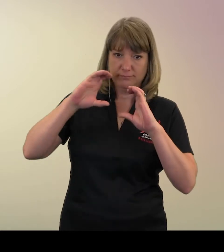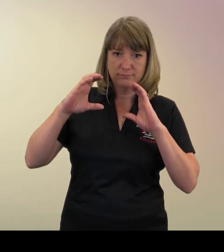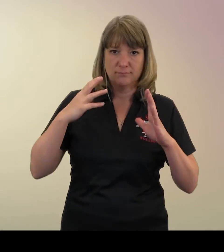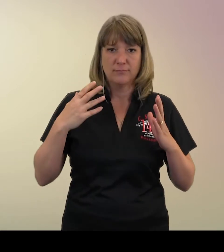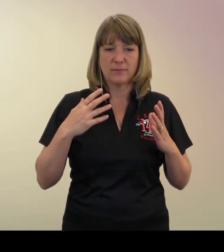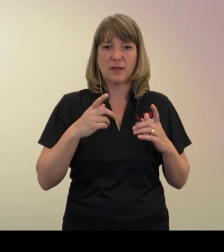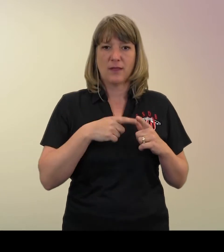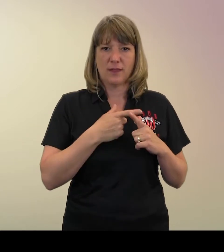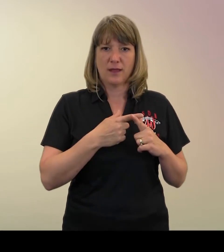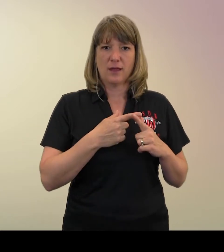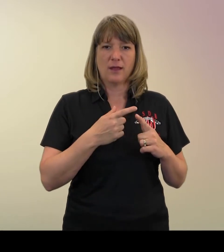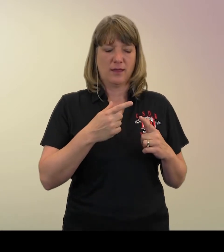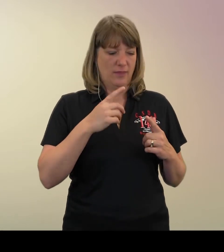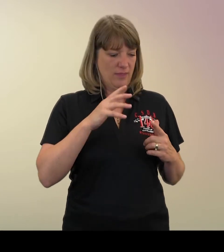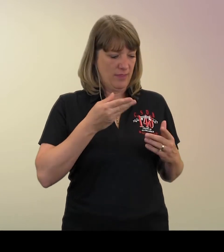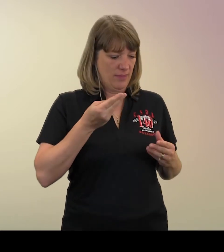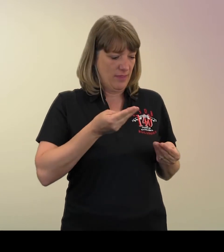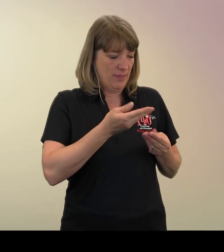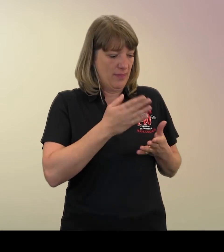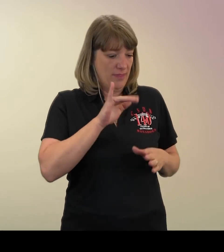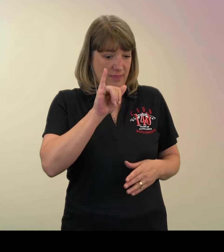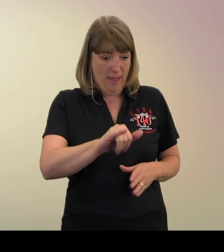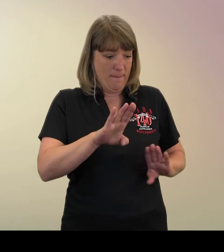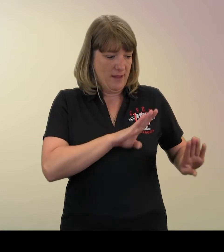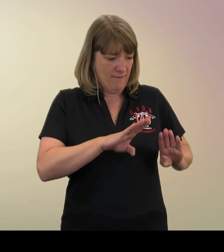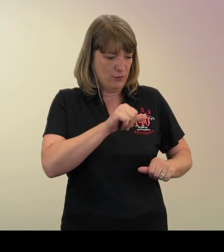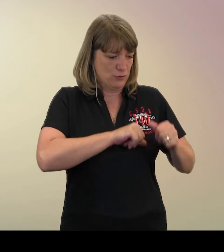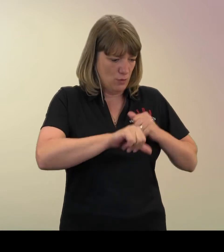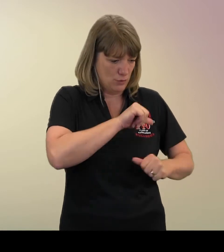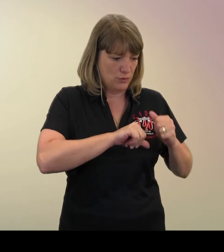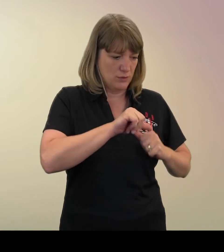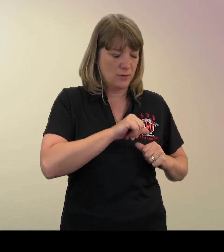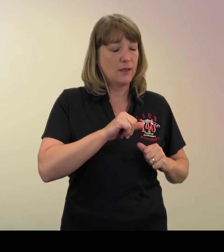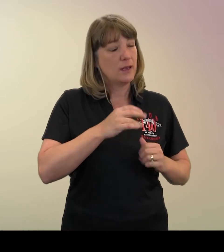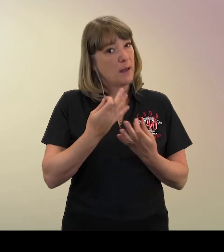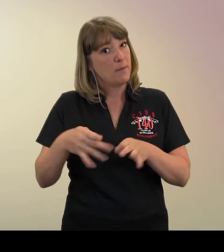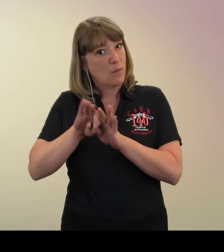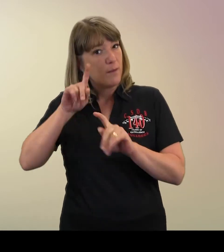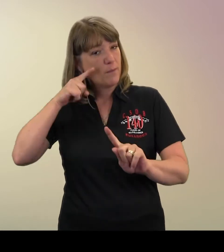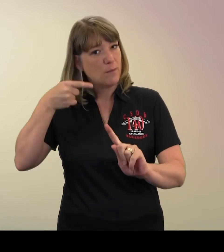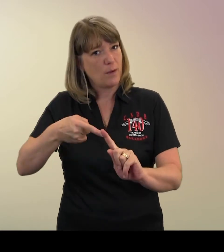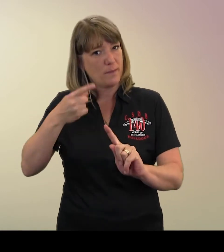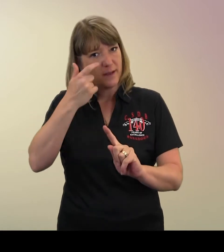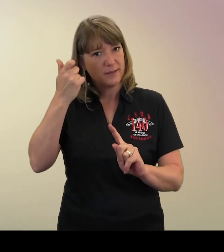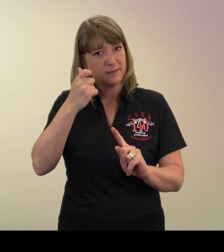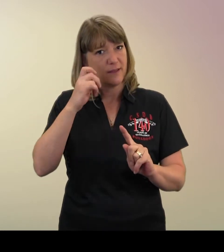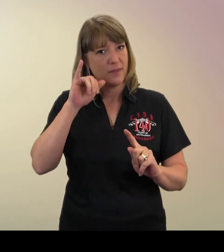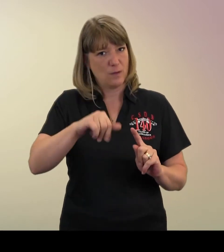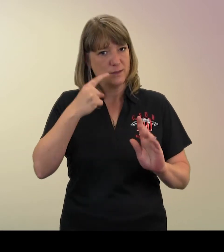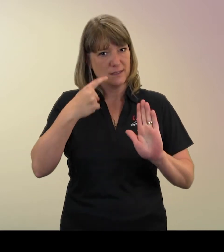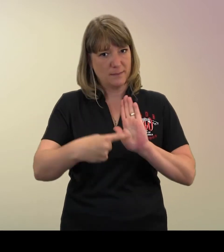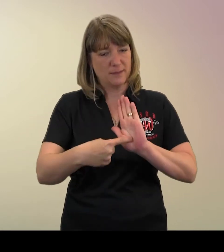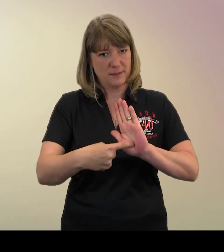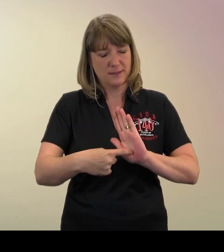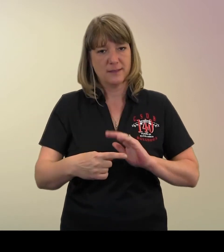to communicate to you, and it has a social function of that behavior. This is an important point in general,